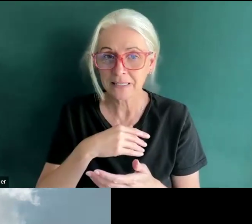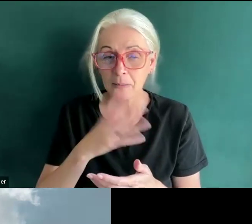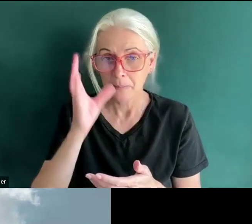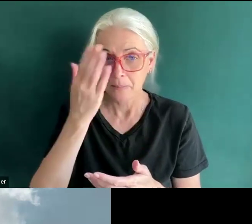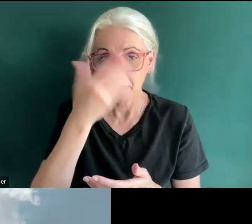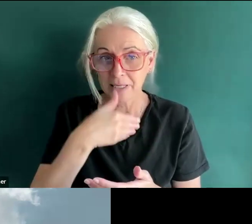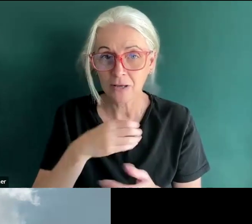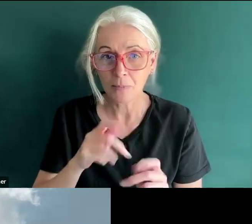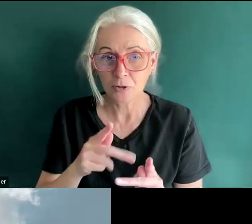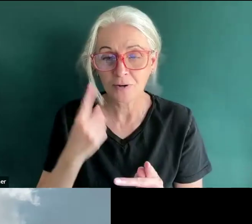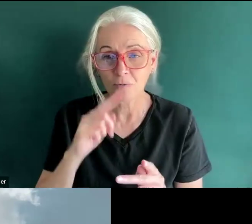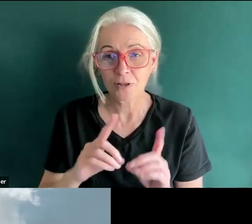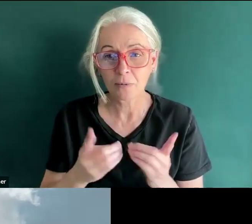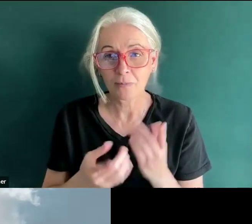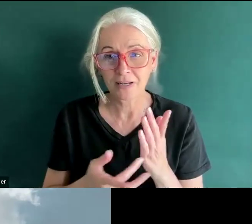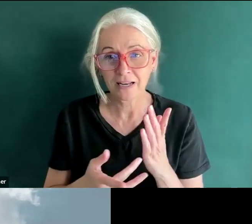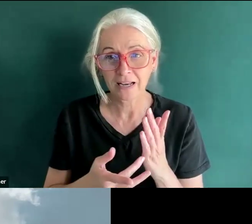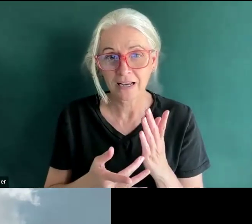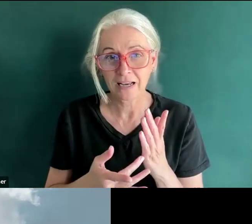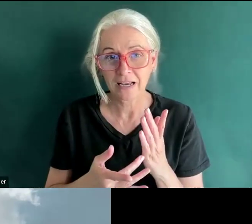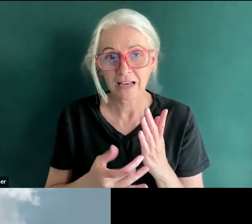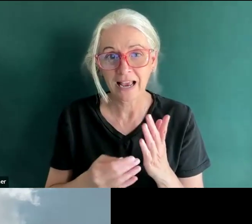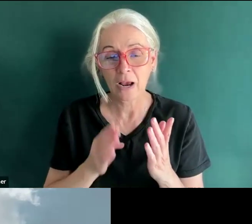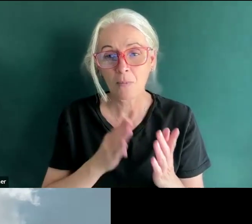the Department of Technology and the Office of Broadband and Digital Literacy, even the